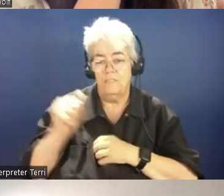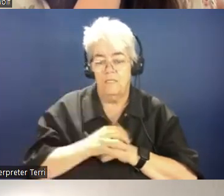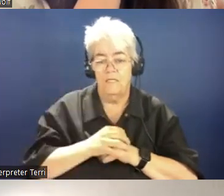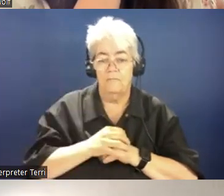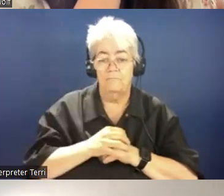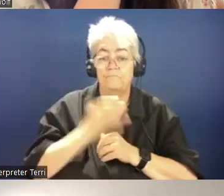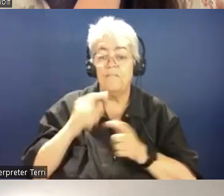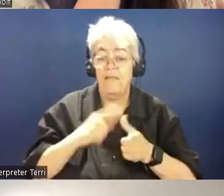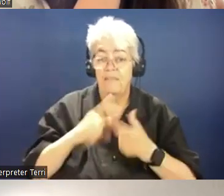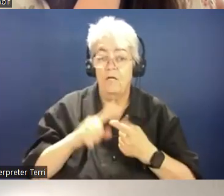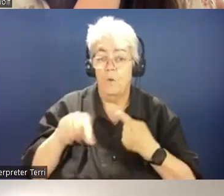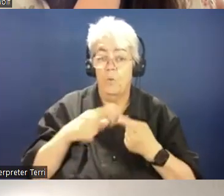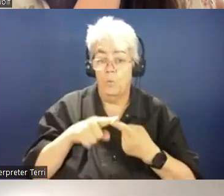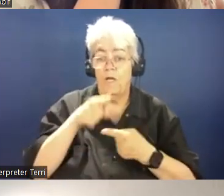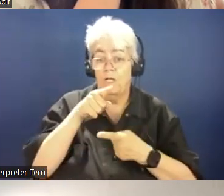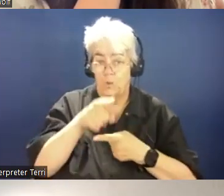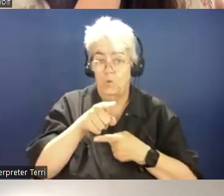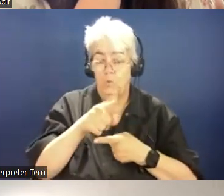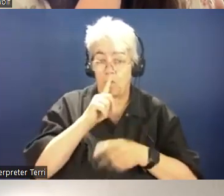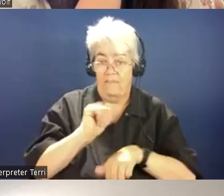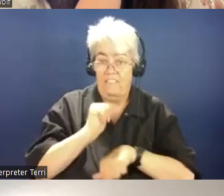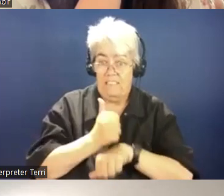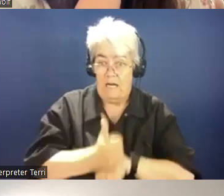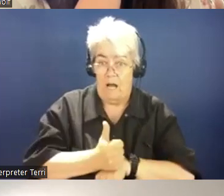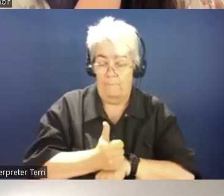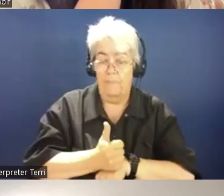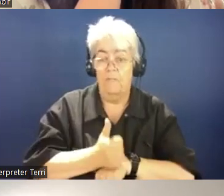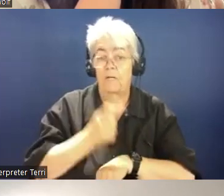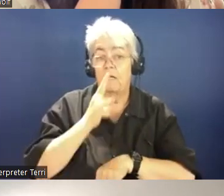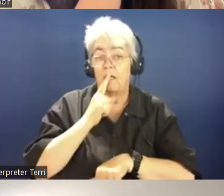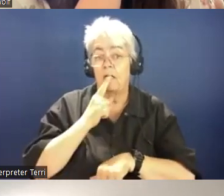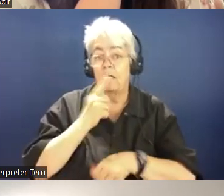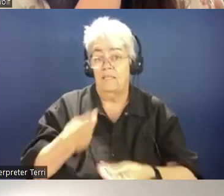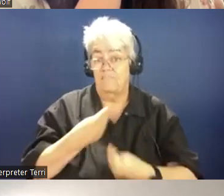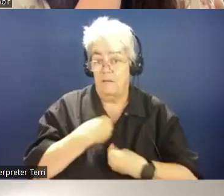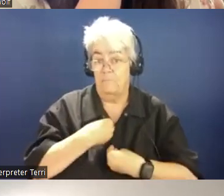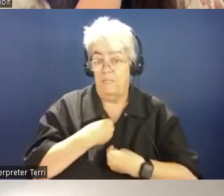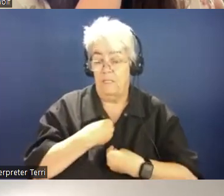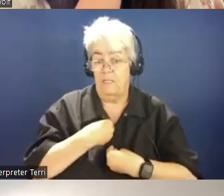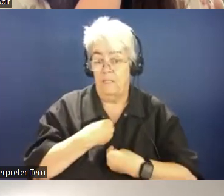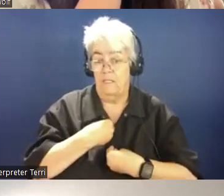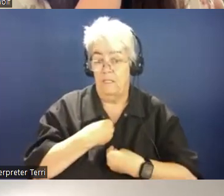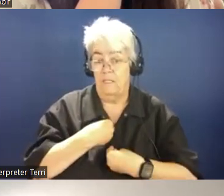then once you have that set up, can I get a confirmation that it's working from Roshan?